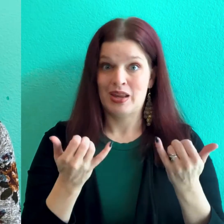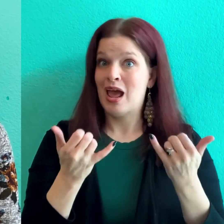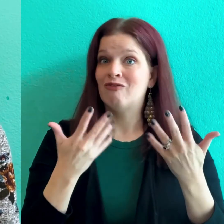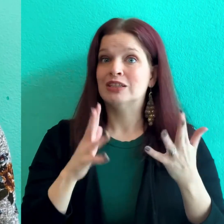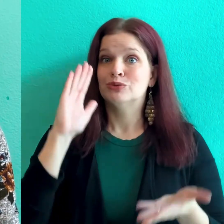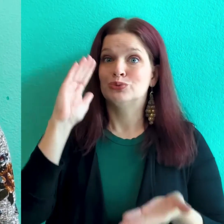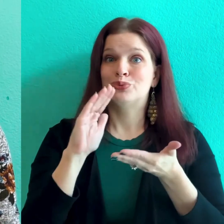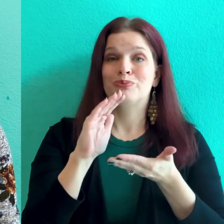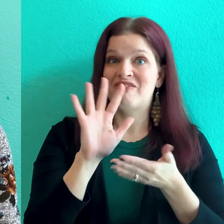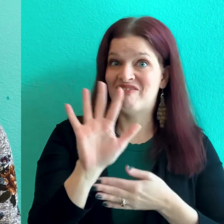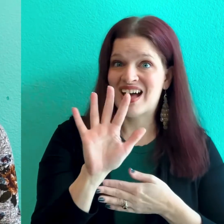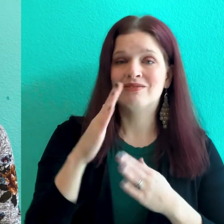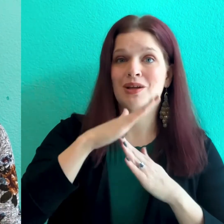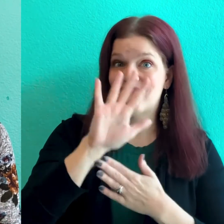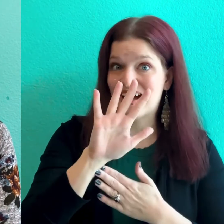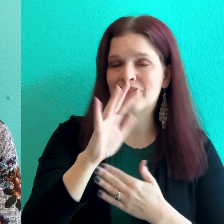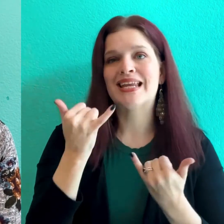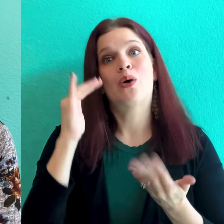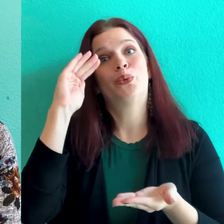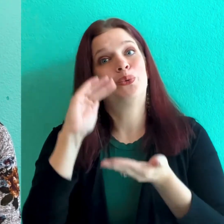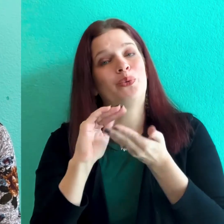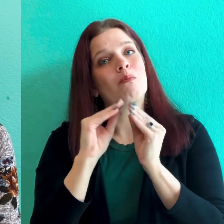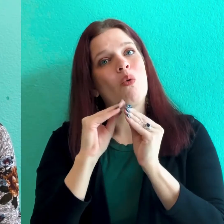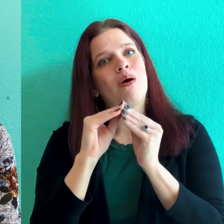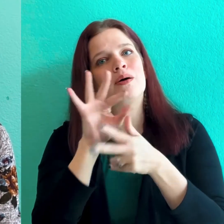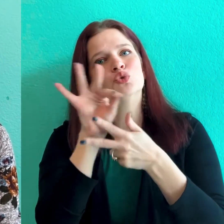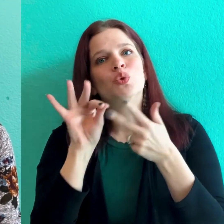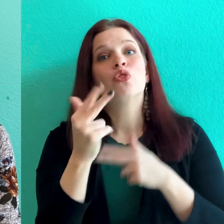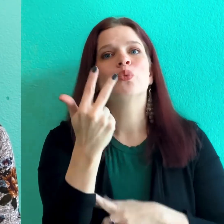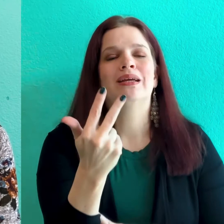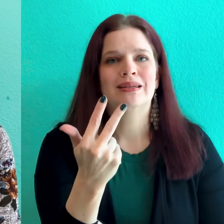Now that you've got your top five, I want you to narrow it down even more and circle your top three.